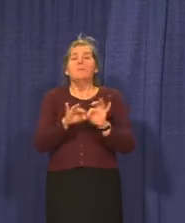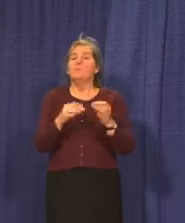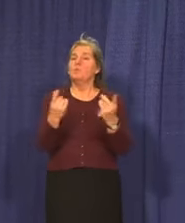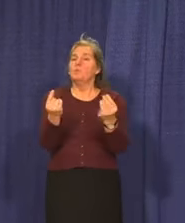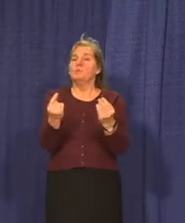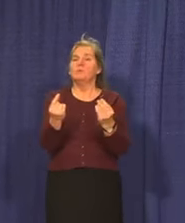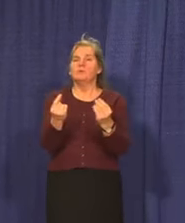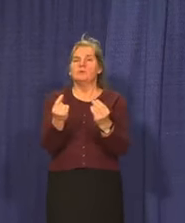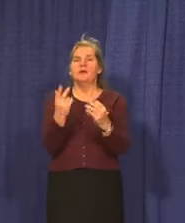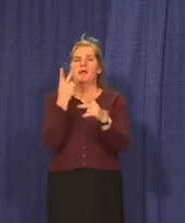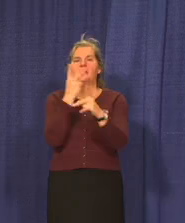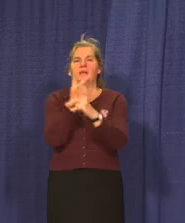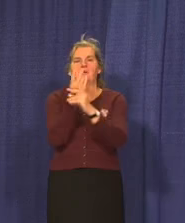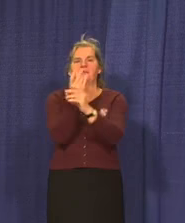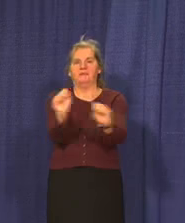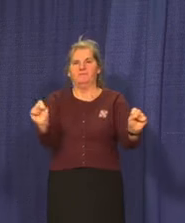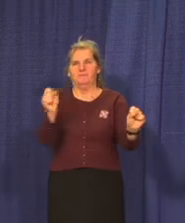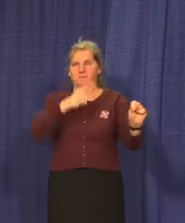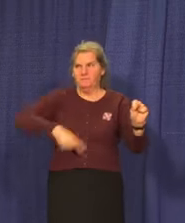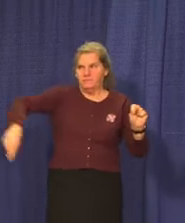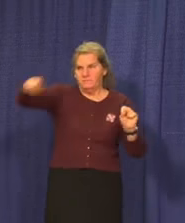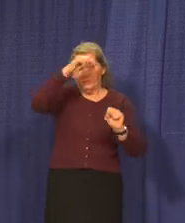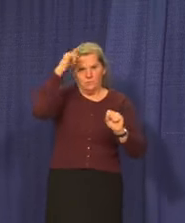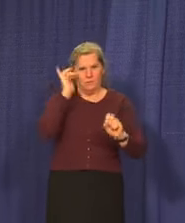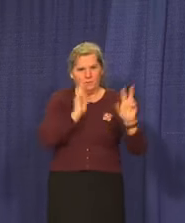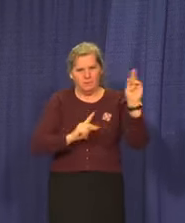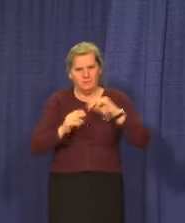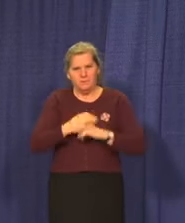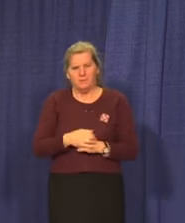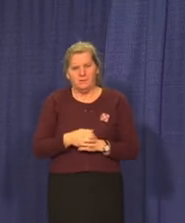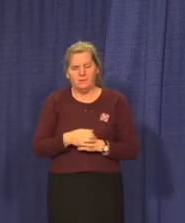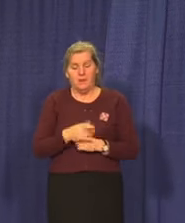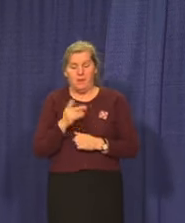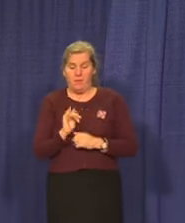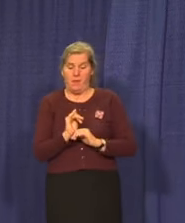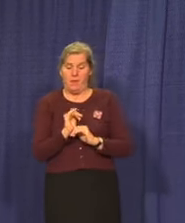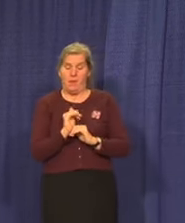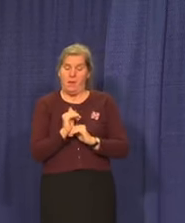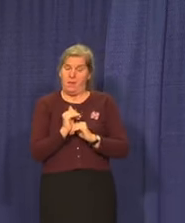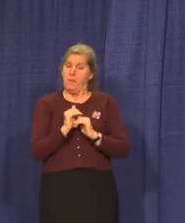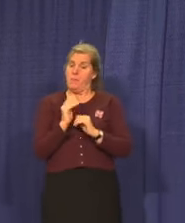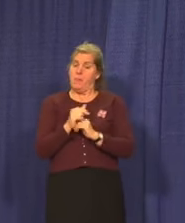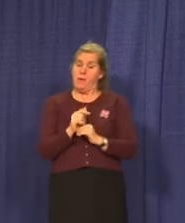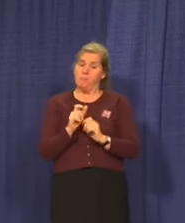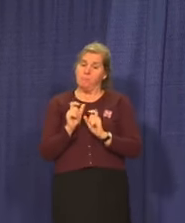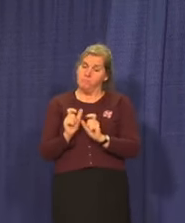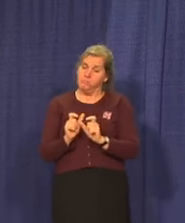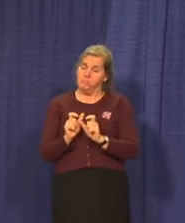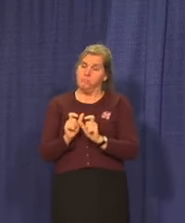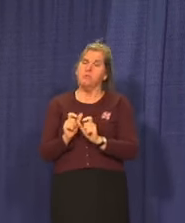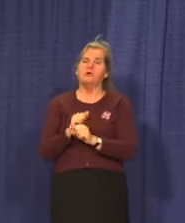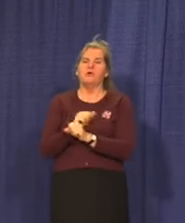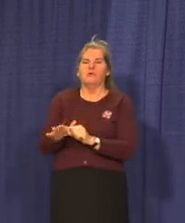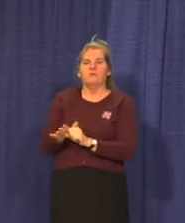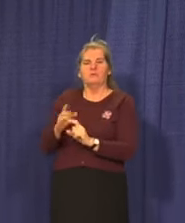SAFE. THIS WILL HELP US TO LIMIT THE IMPORTATION RISK OF COVID 19.